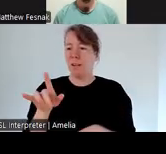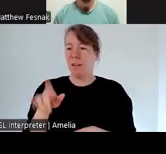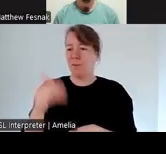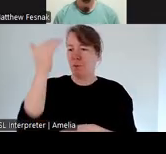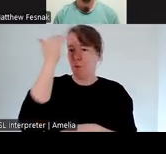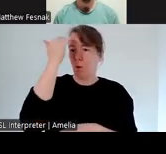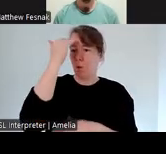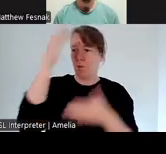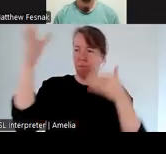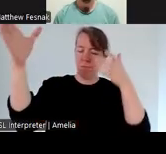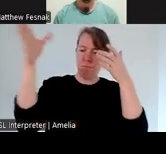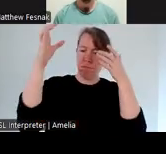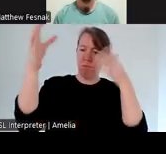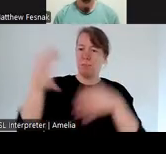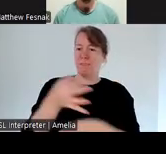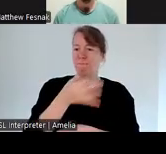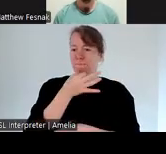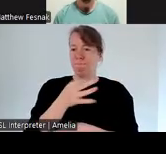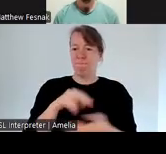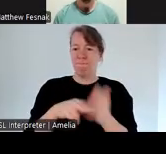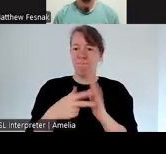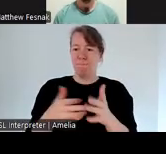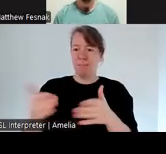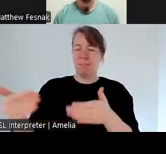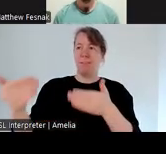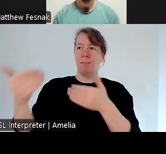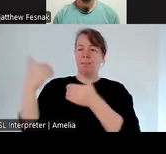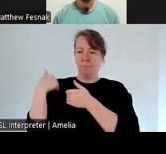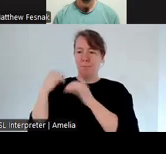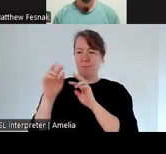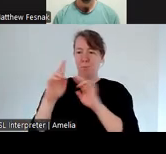to take something on. Um, but I think that, and I think a lot of this has been